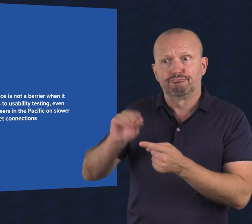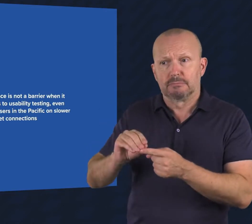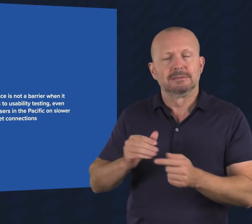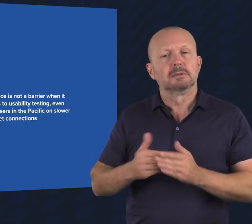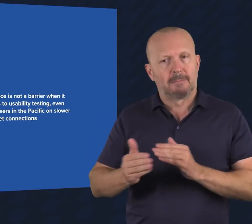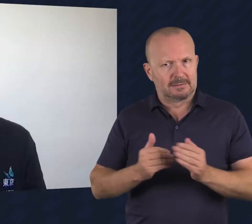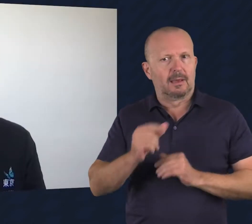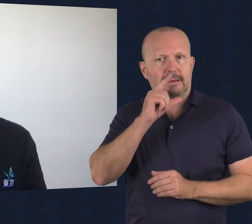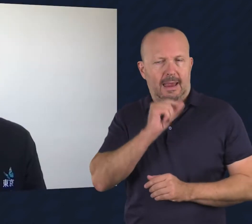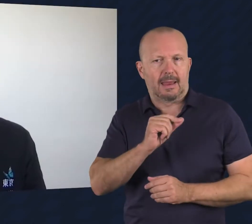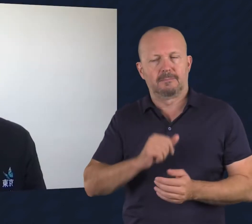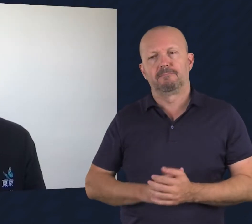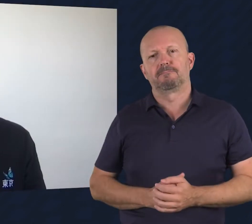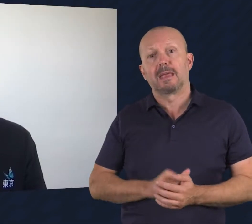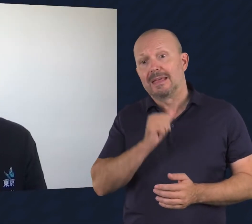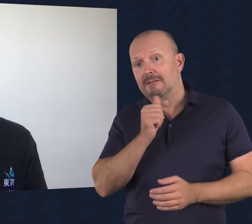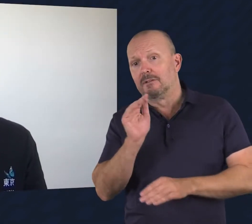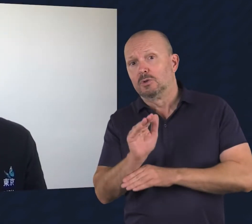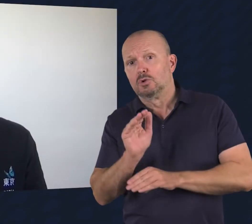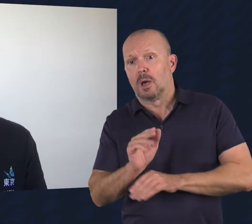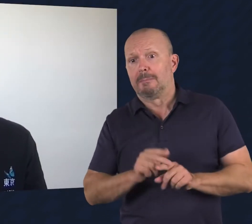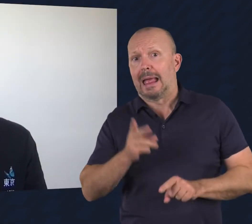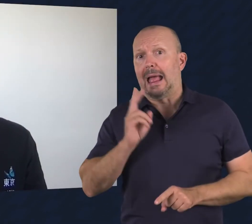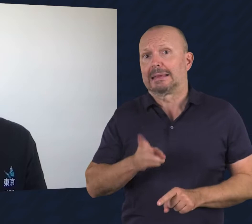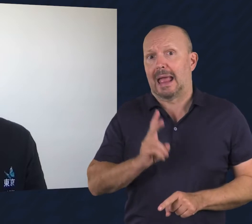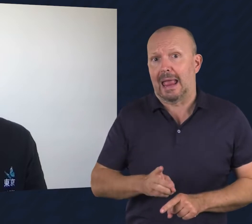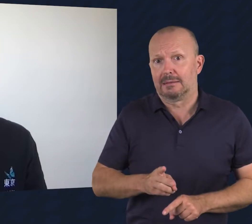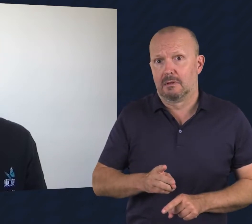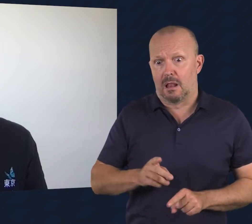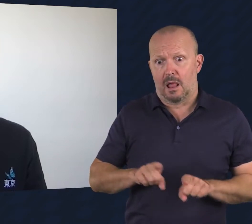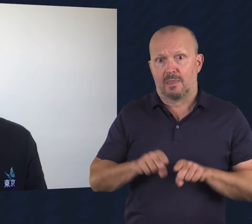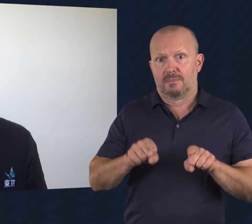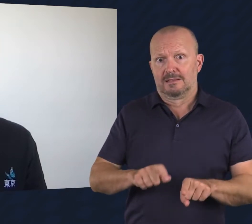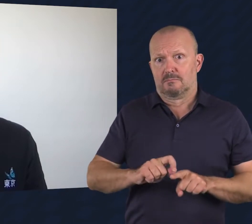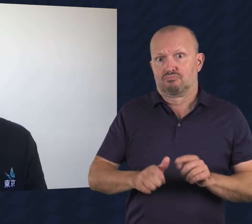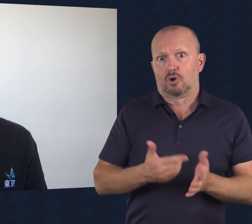If I were to do this project again, I would try to gather more user insights earlier